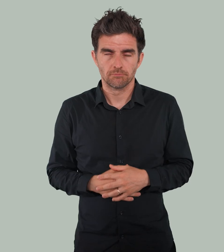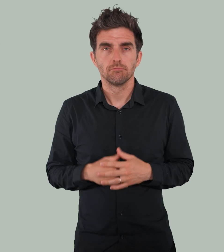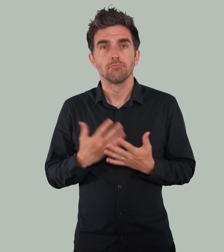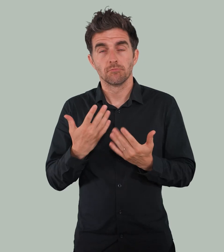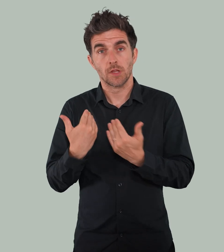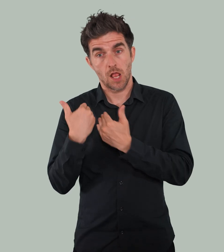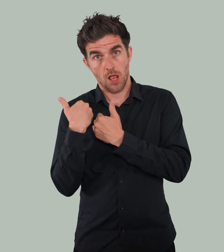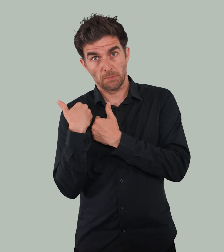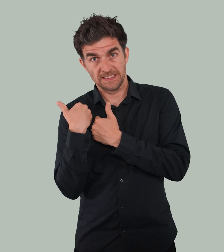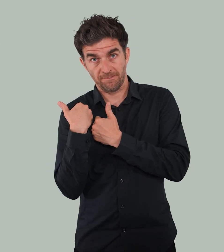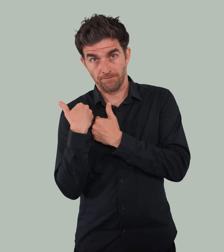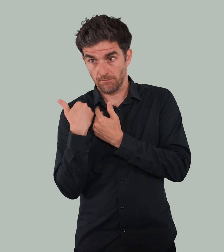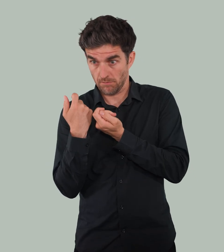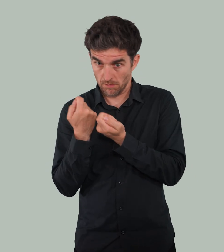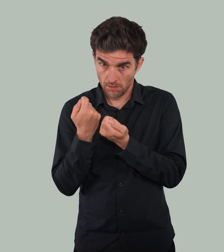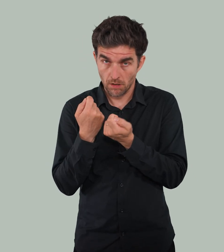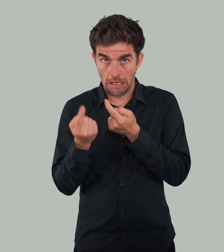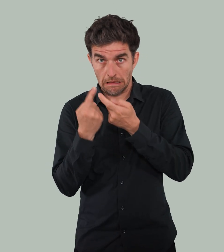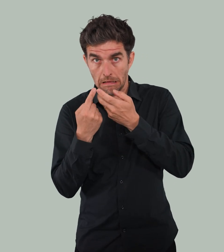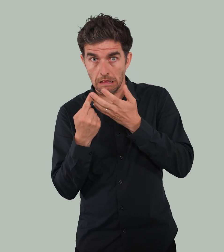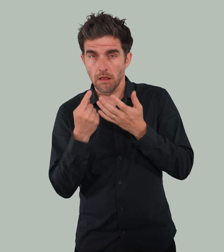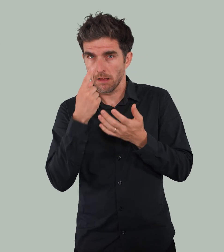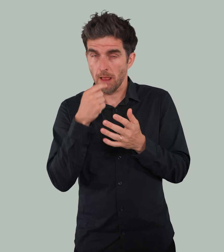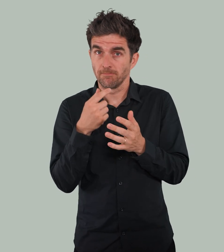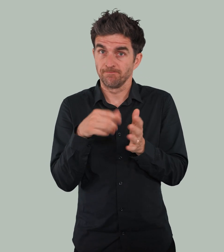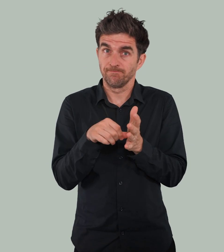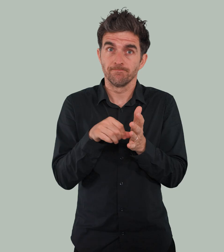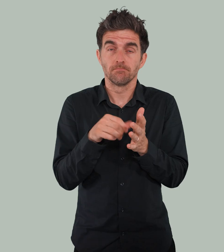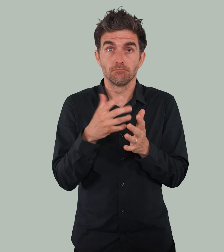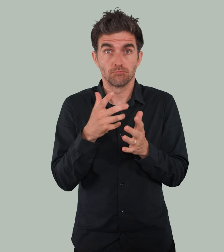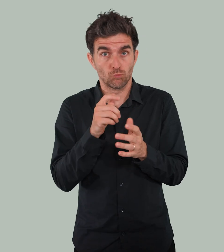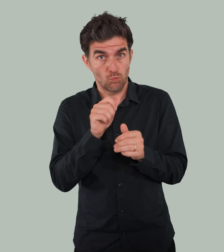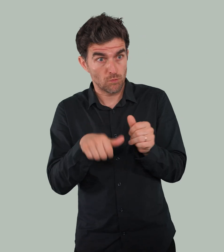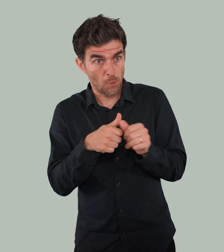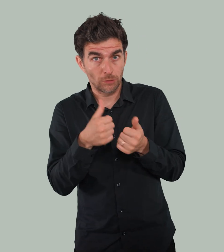Say that administrative requirements can affect whether support is